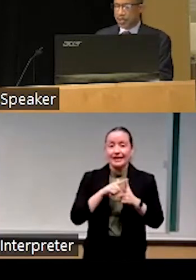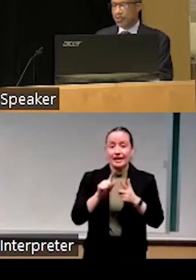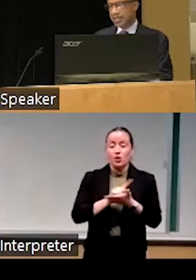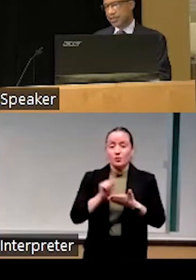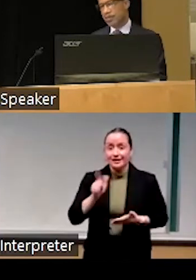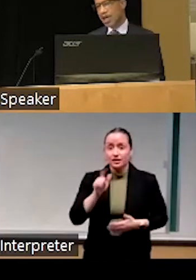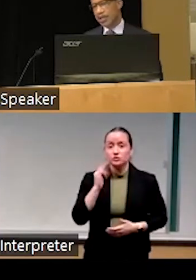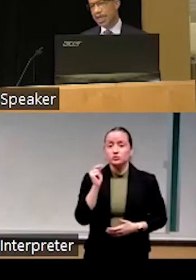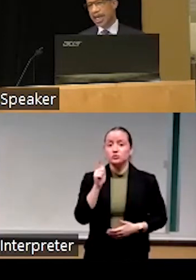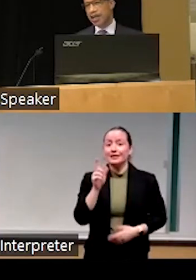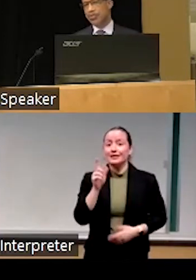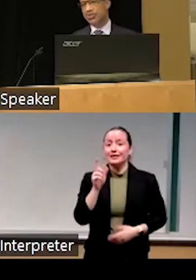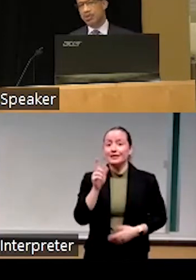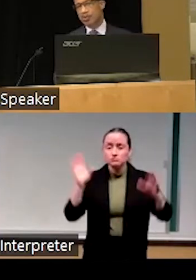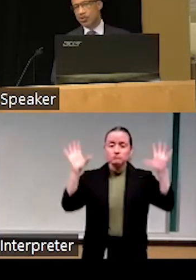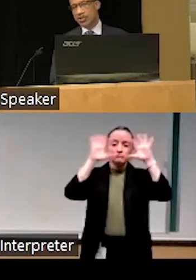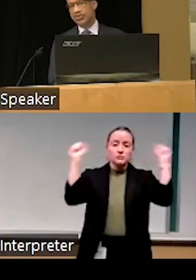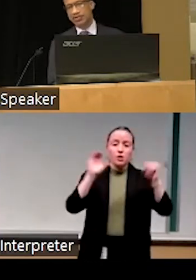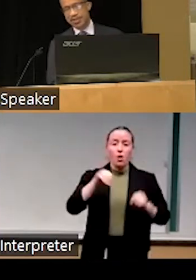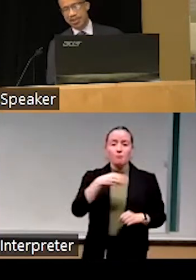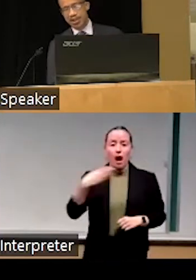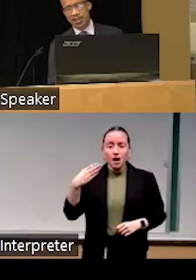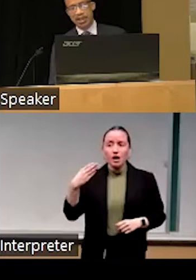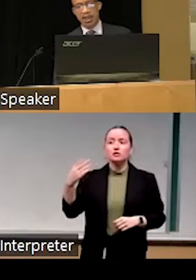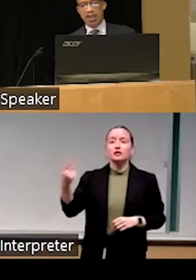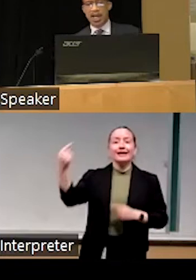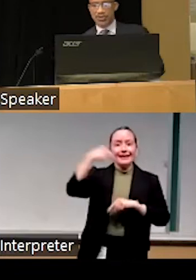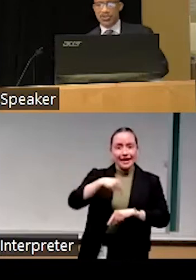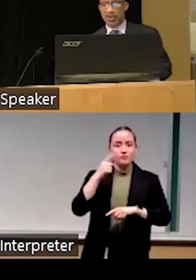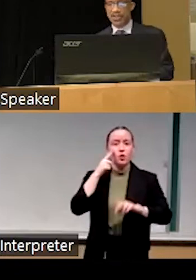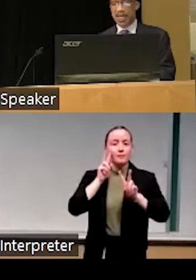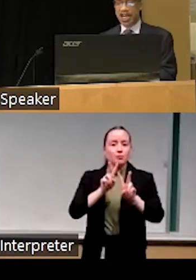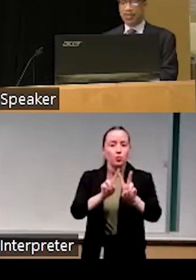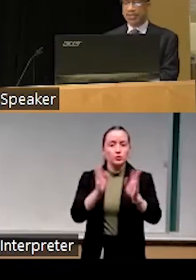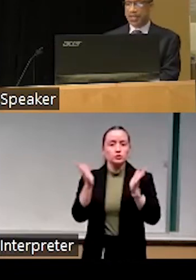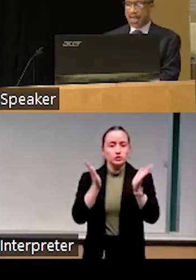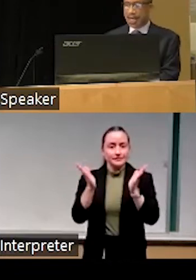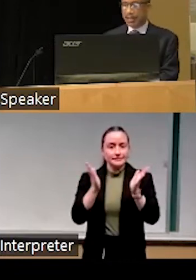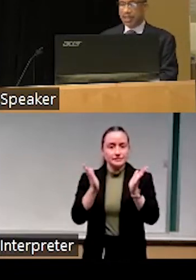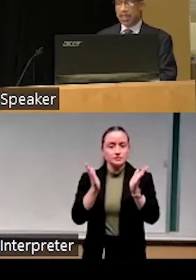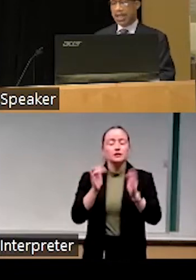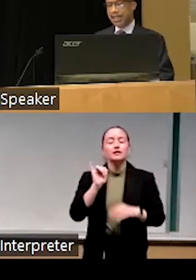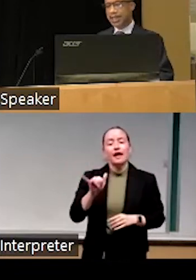um President Obama came to a memorial service at the College of Charleston campus and got